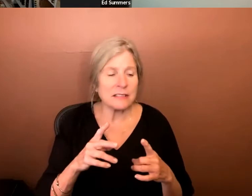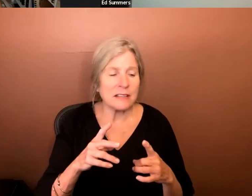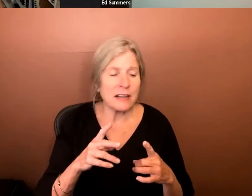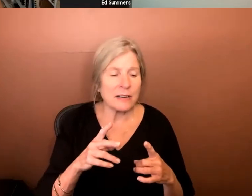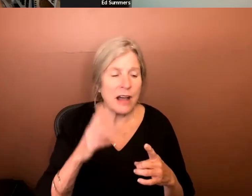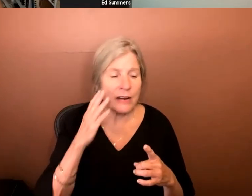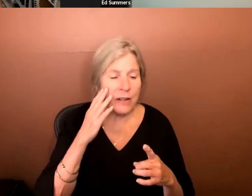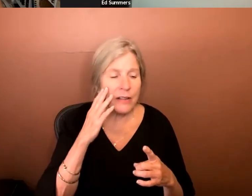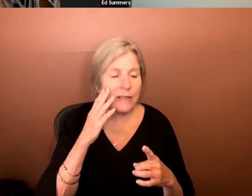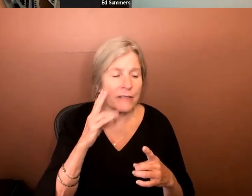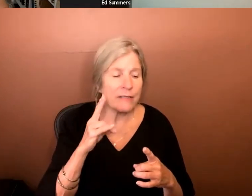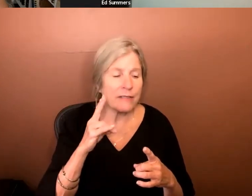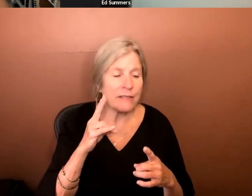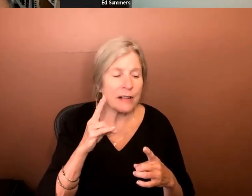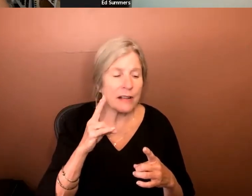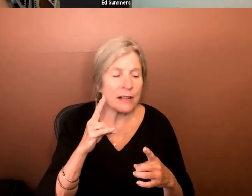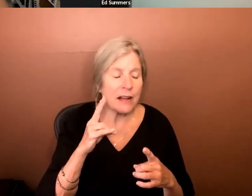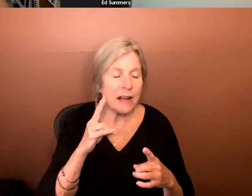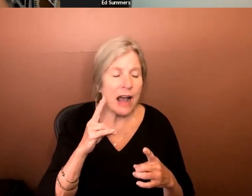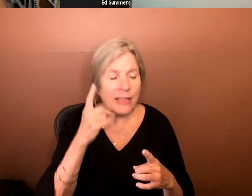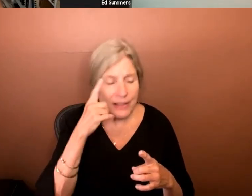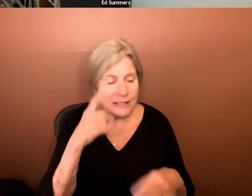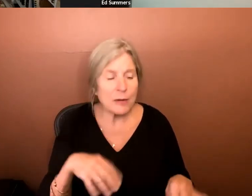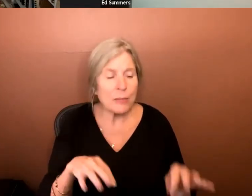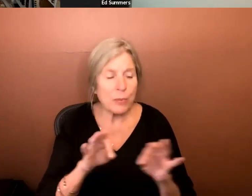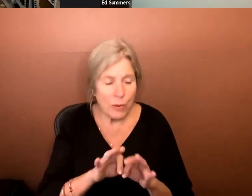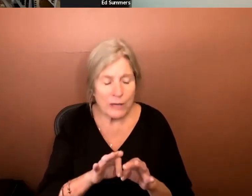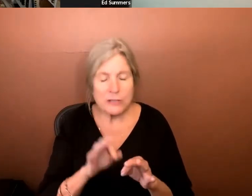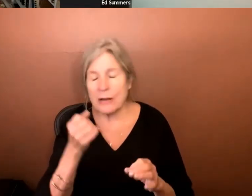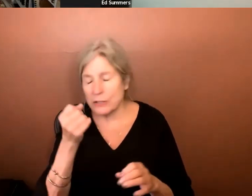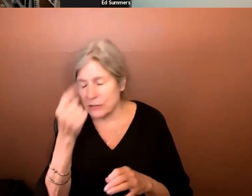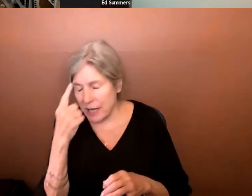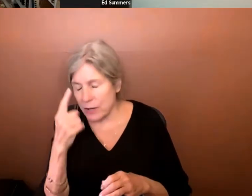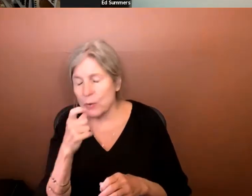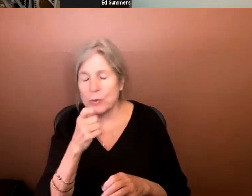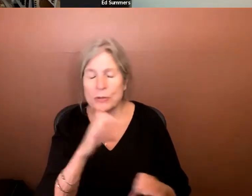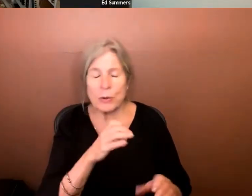sighted person sees I think it's important to not only understand who does what but